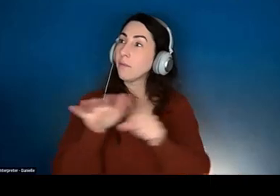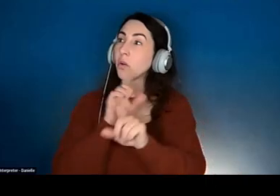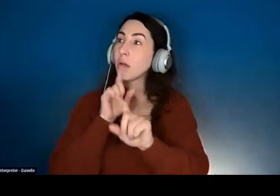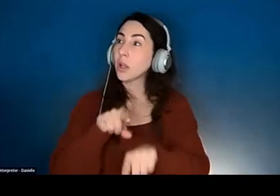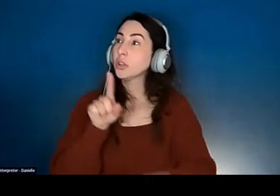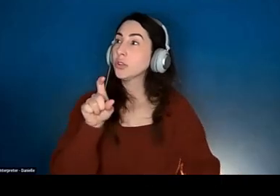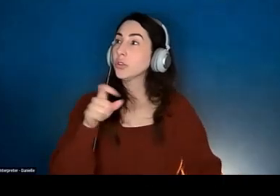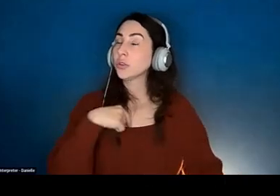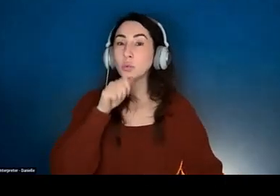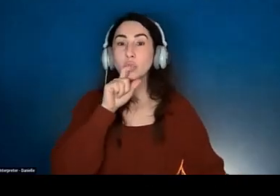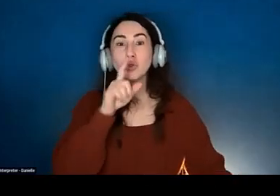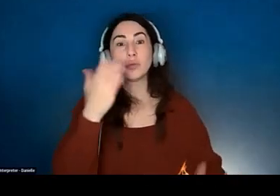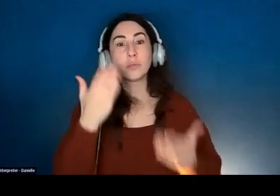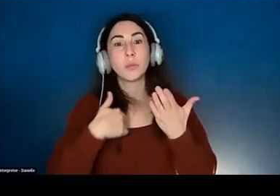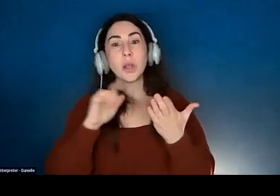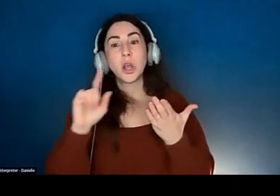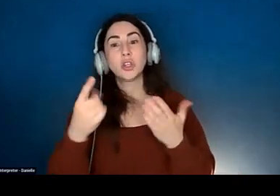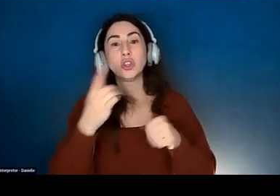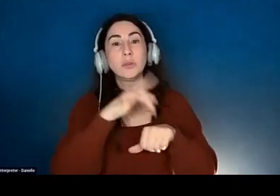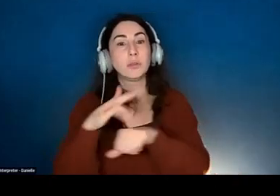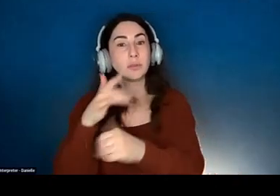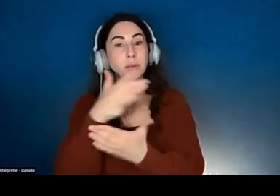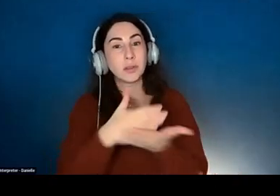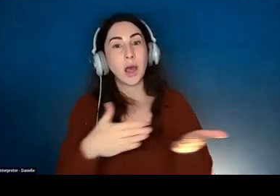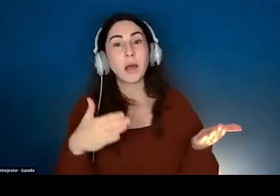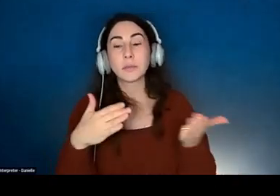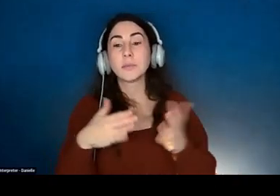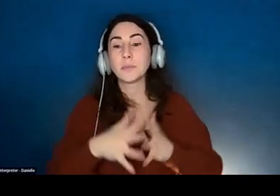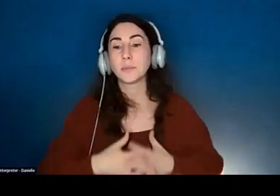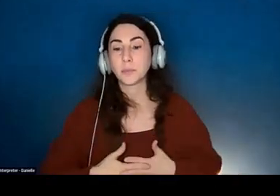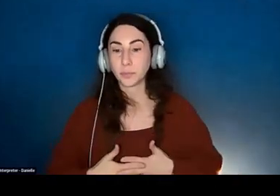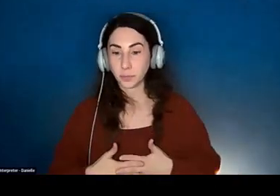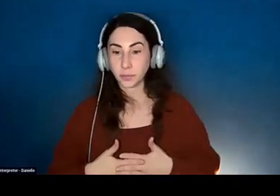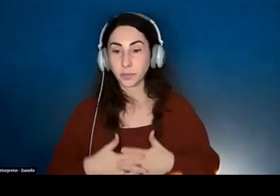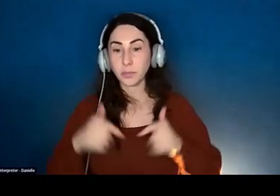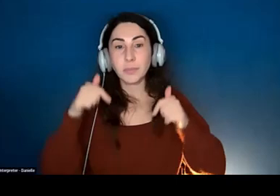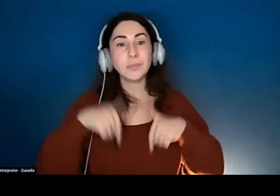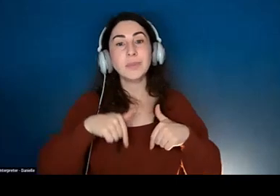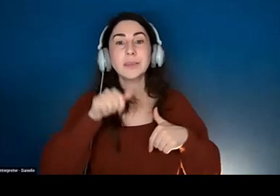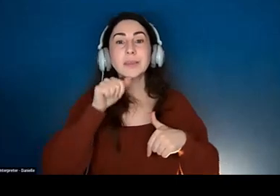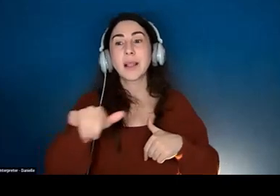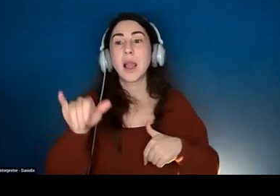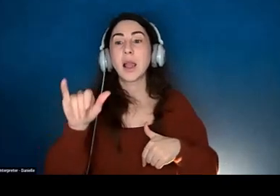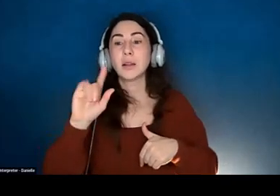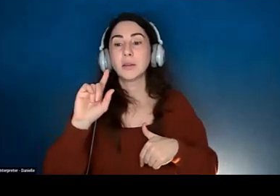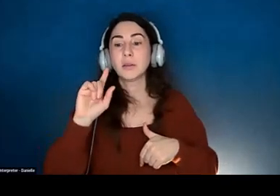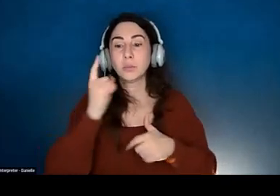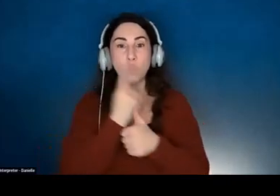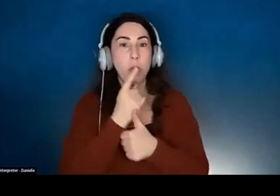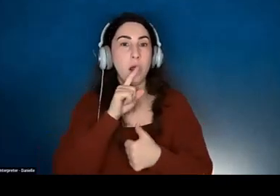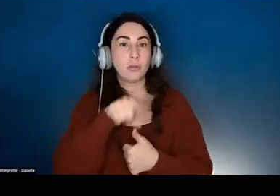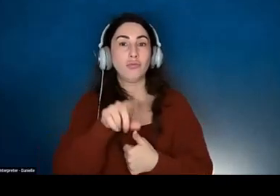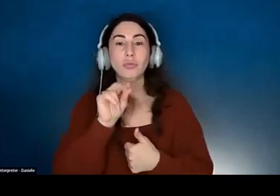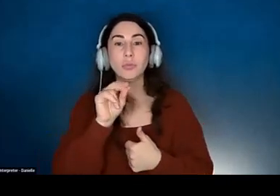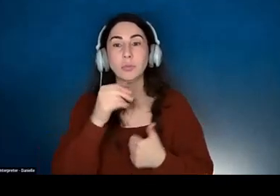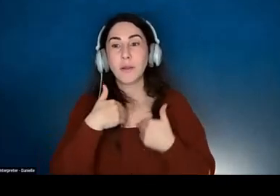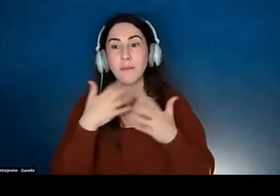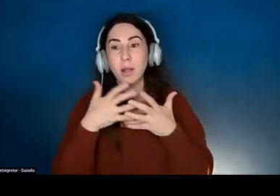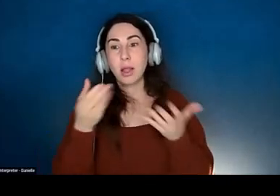just kind of hit parts of it, but this is not a one-and done approach for sure. There's a lot of investment in